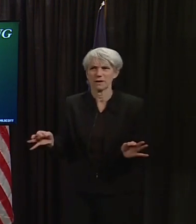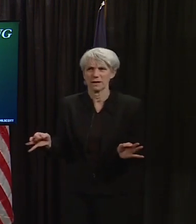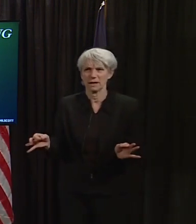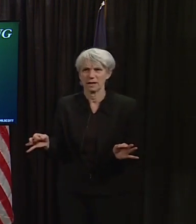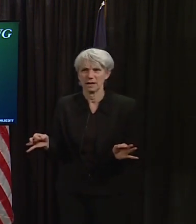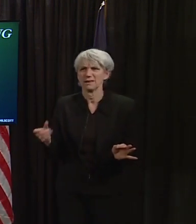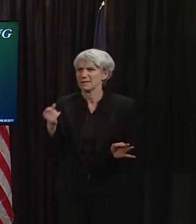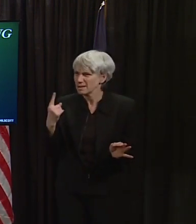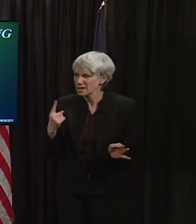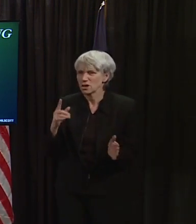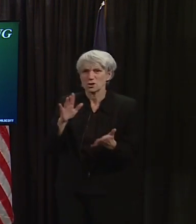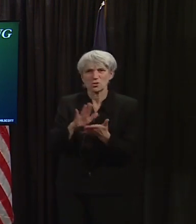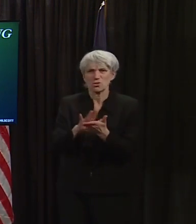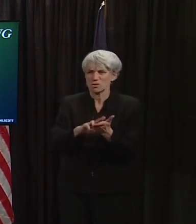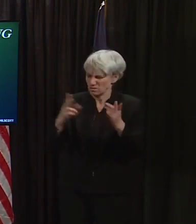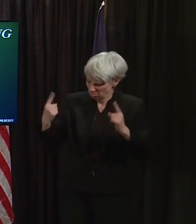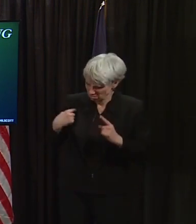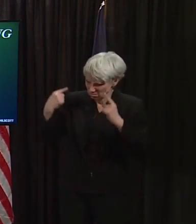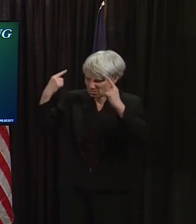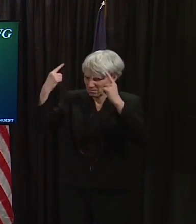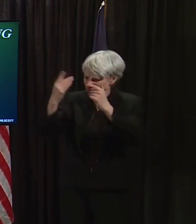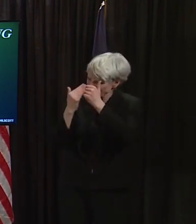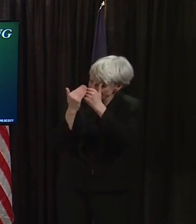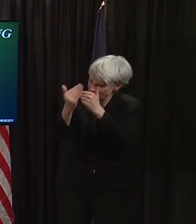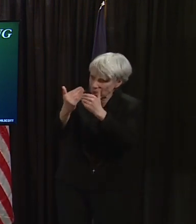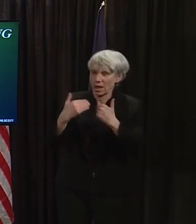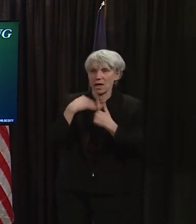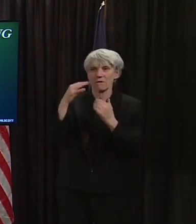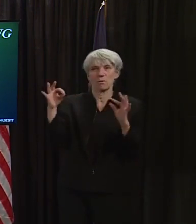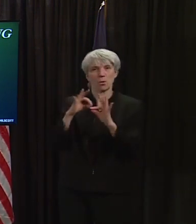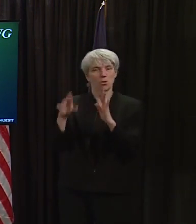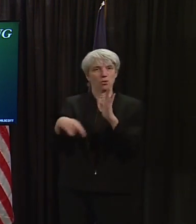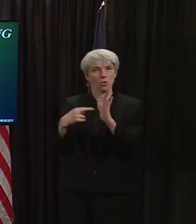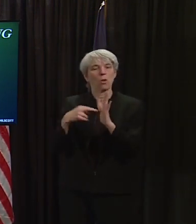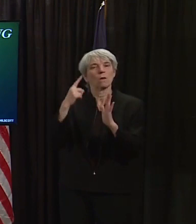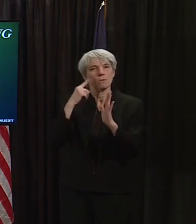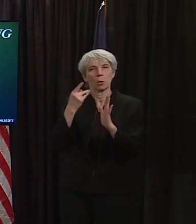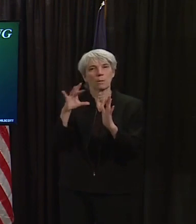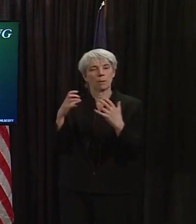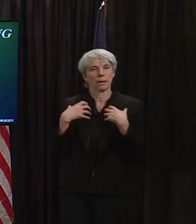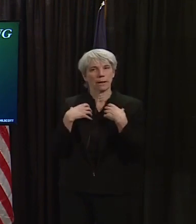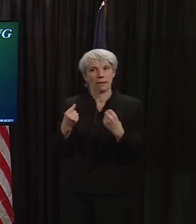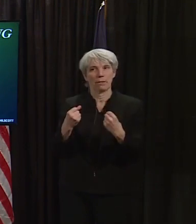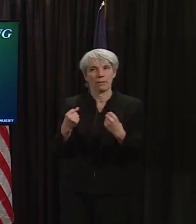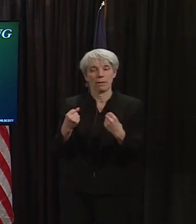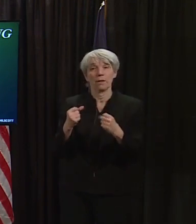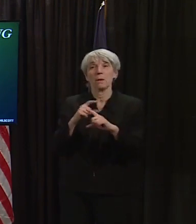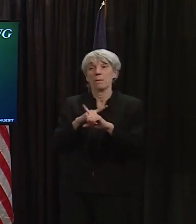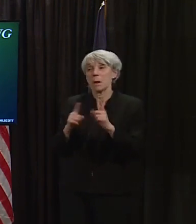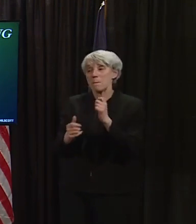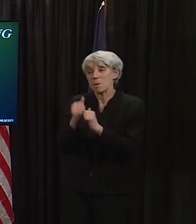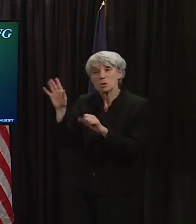always but much like myself. They are clinicians at heart pediatricians rely